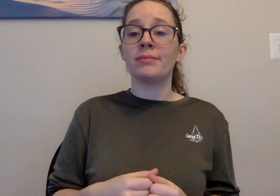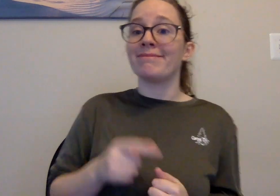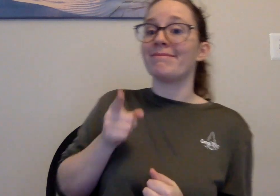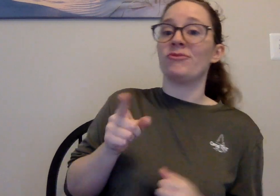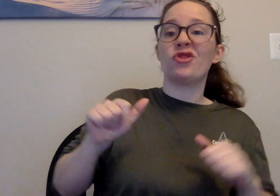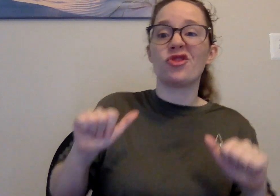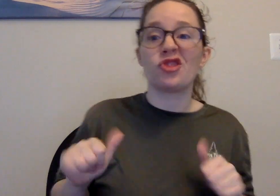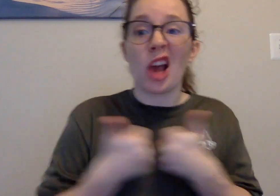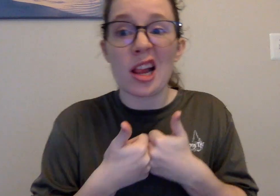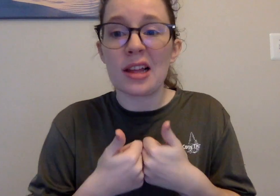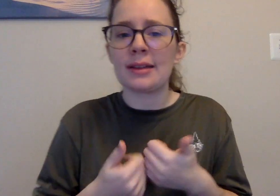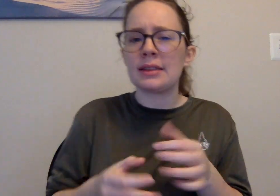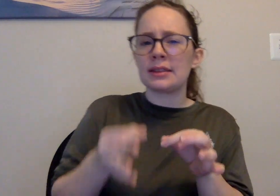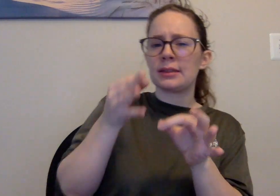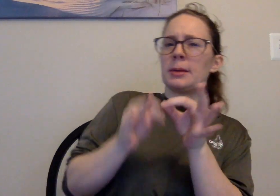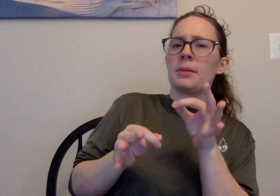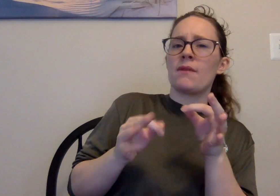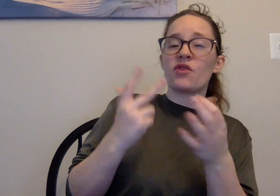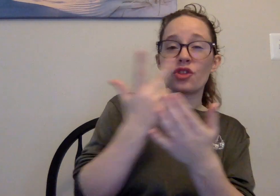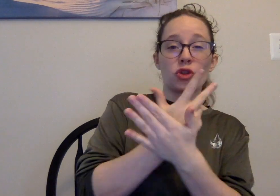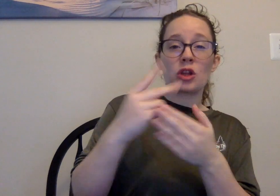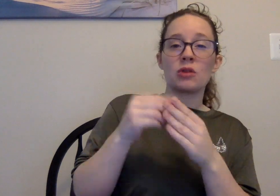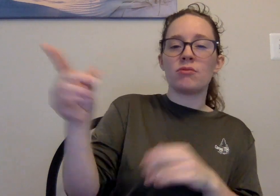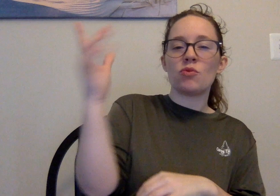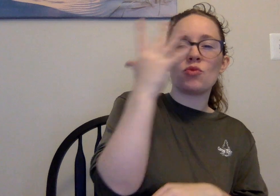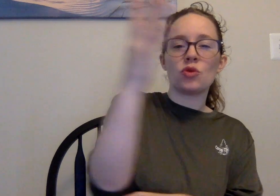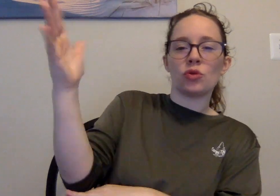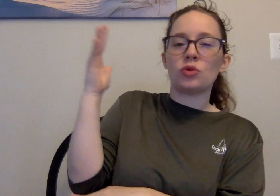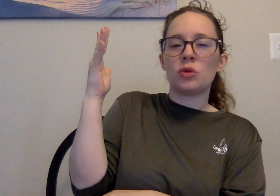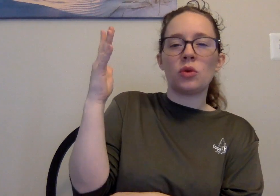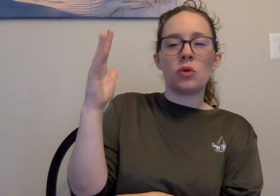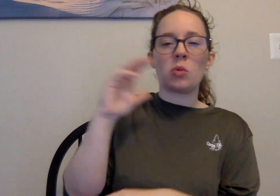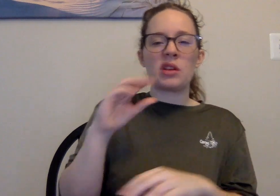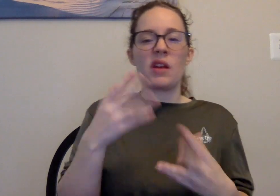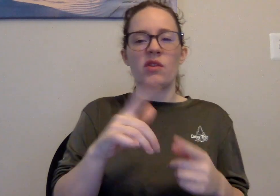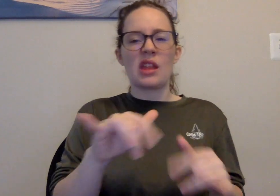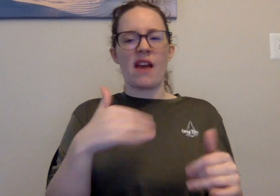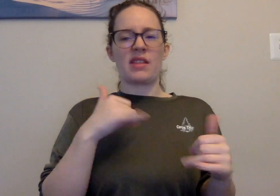In any case, the challenge and simplicity of three weeks in the woods will give you the chance to